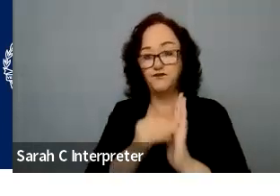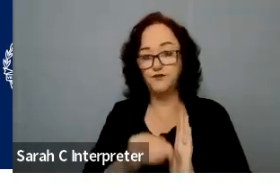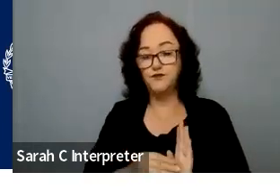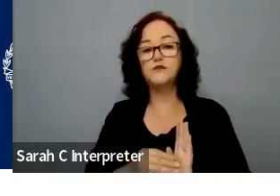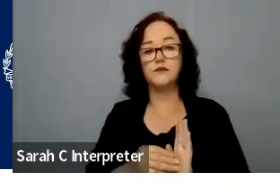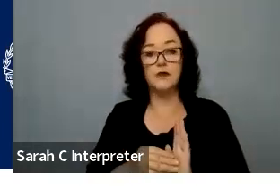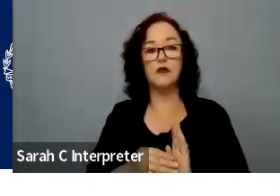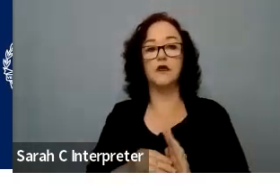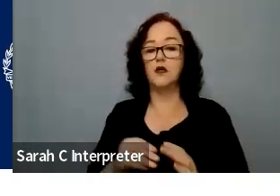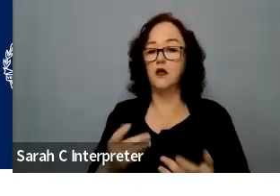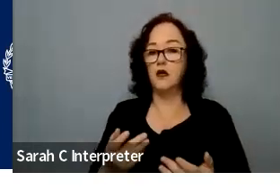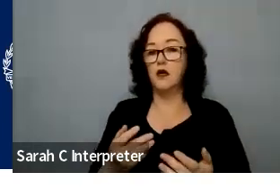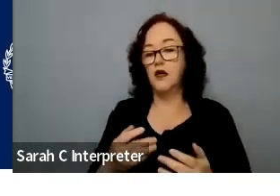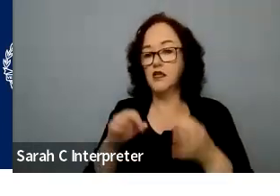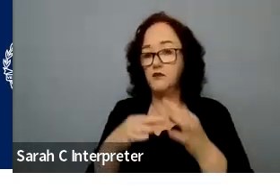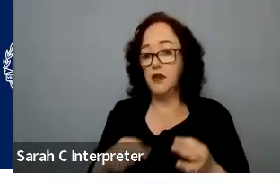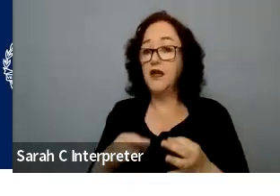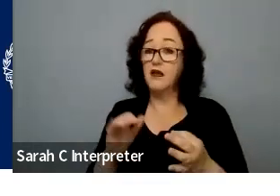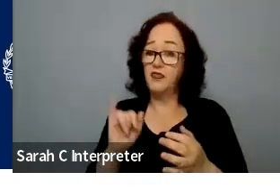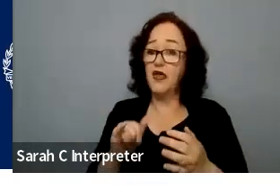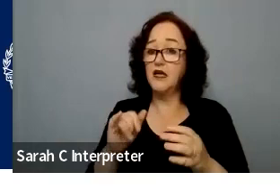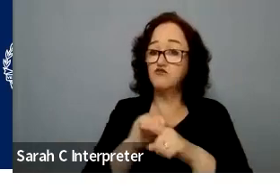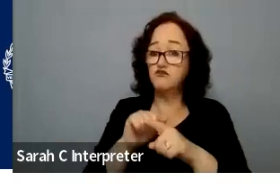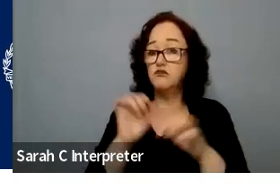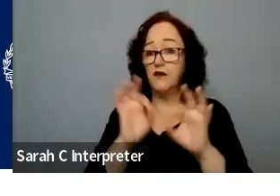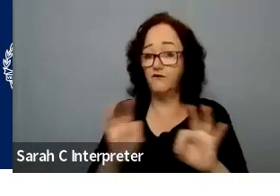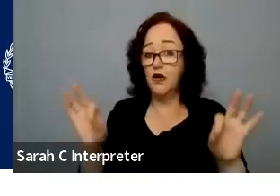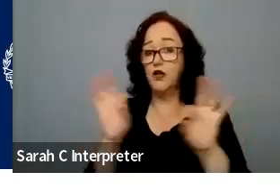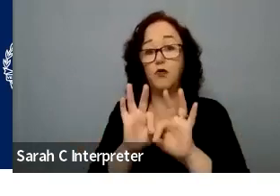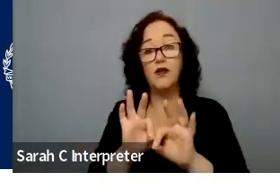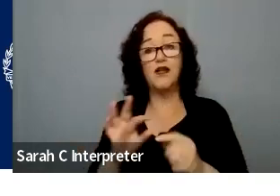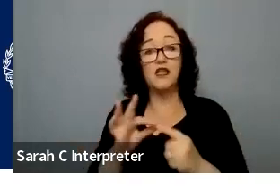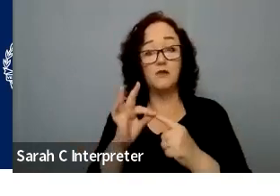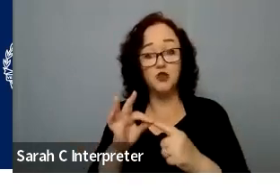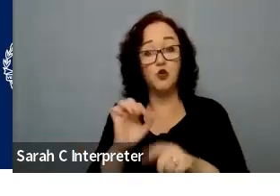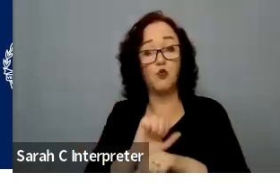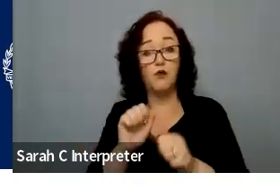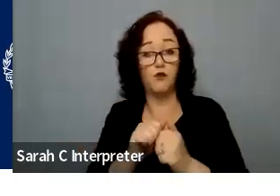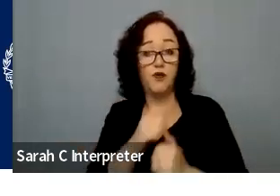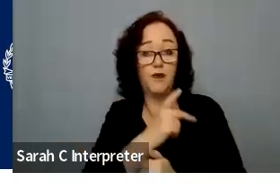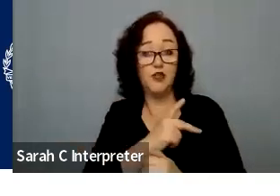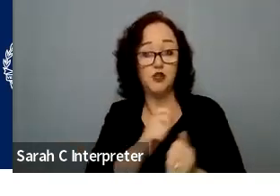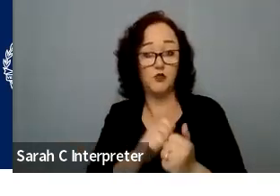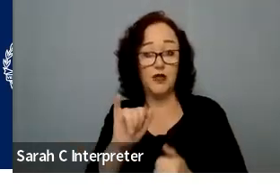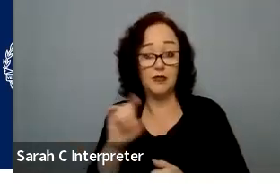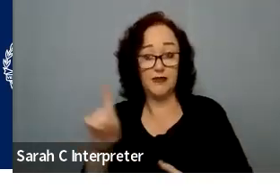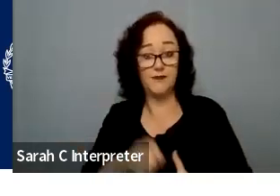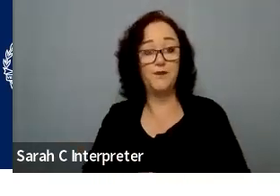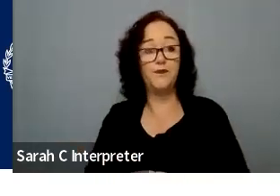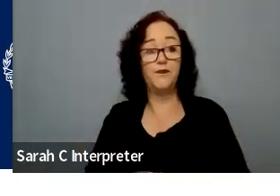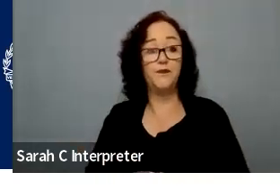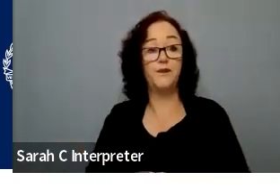especially the interaction with persons with IDD the facilitators also provided positive